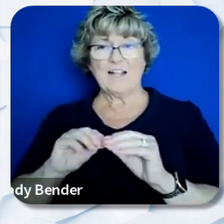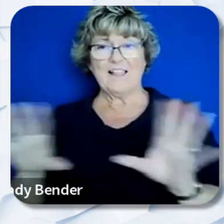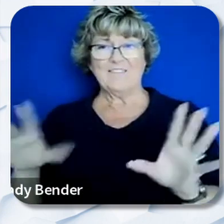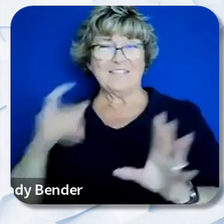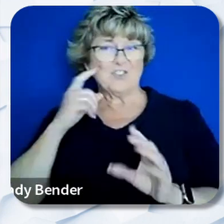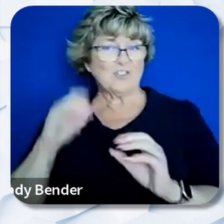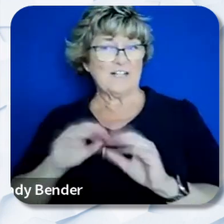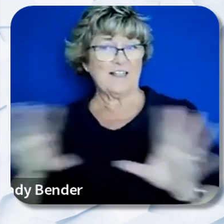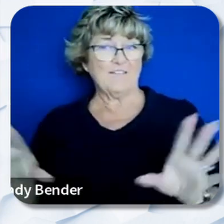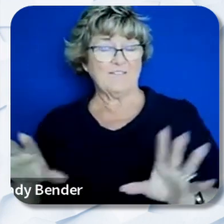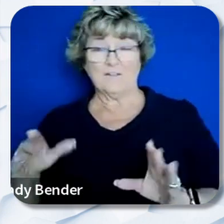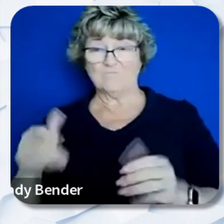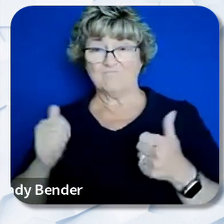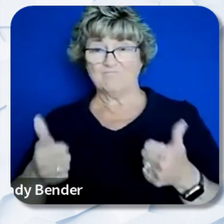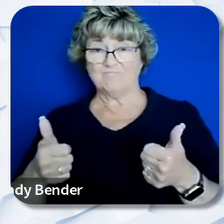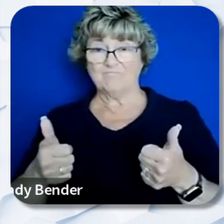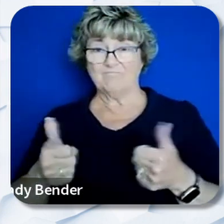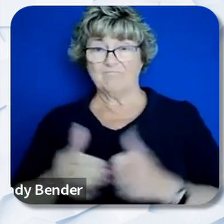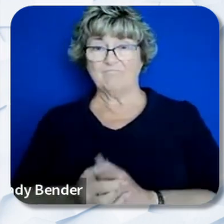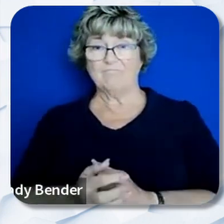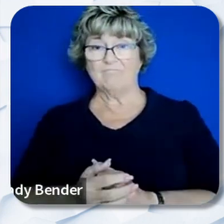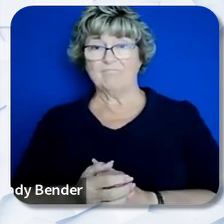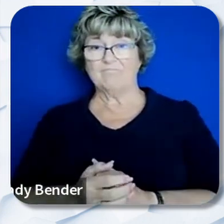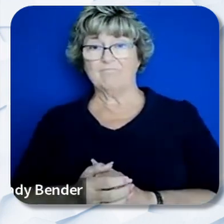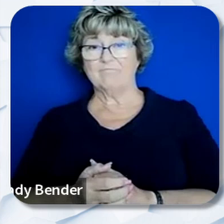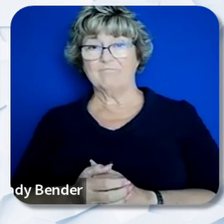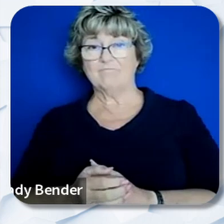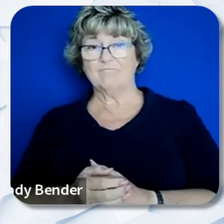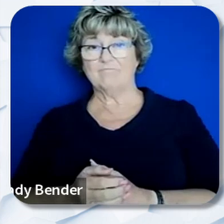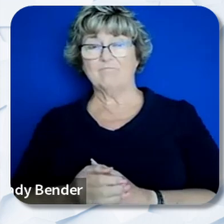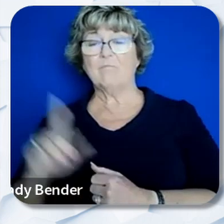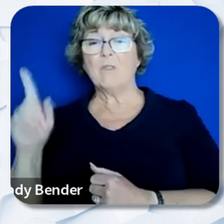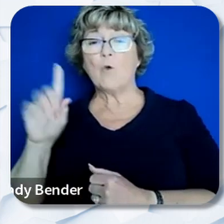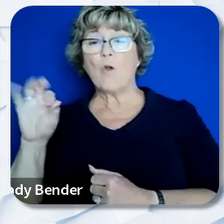that. So I think we're in good shape there. "Where are the forms to turn in? I'm ready